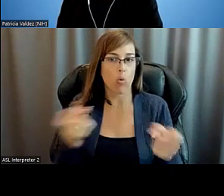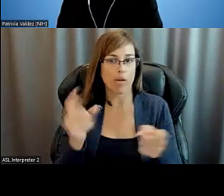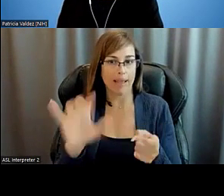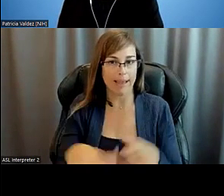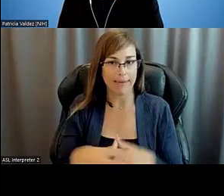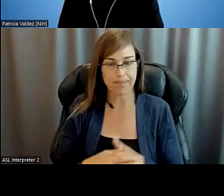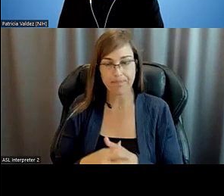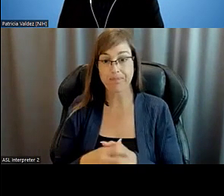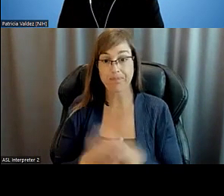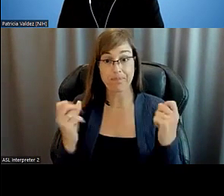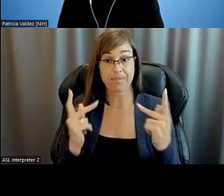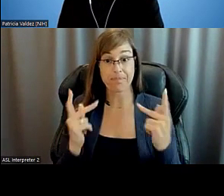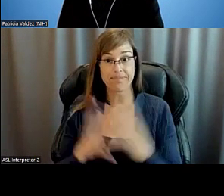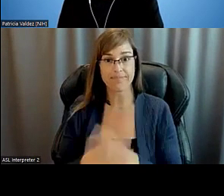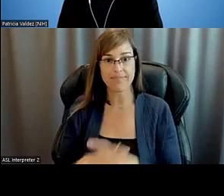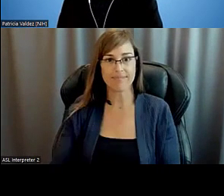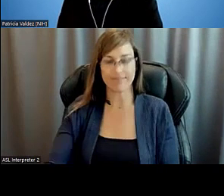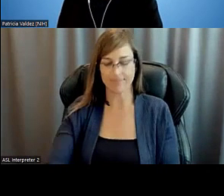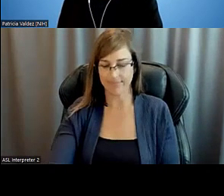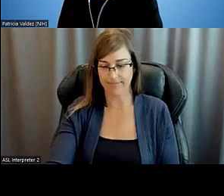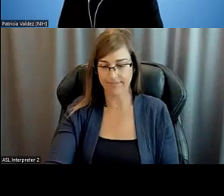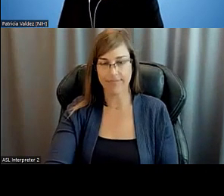Okay. Let's go to part seven.